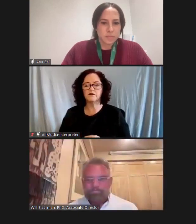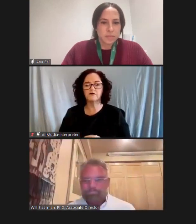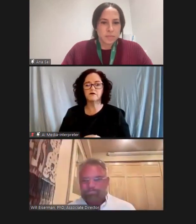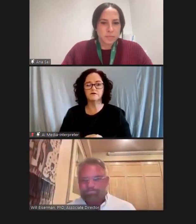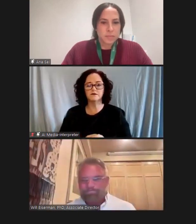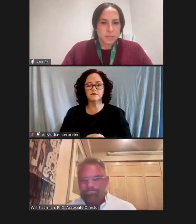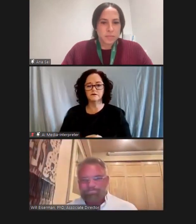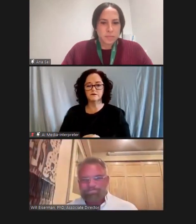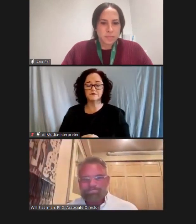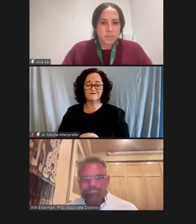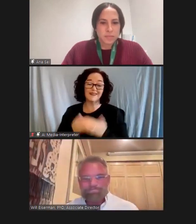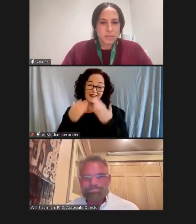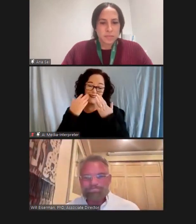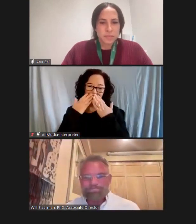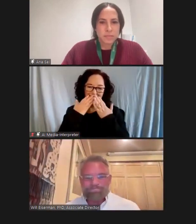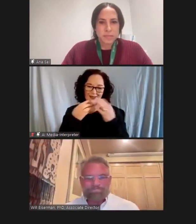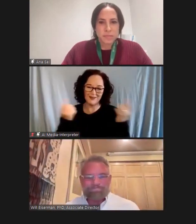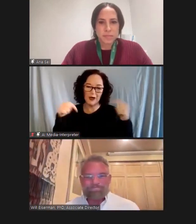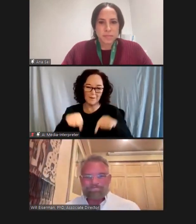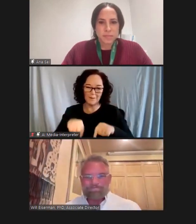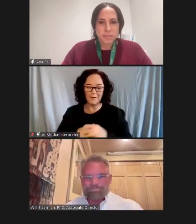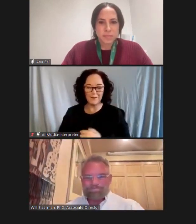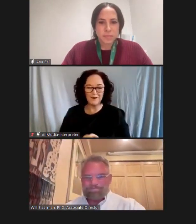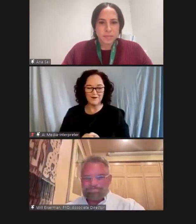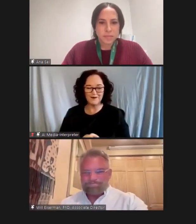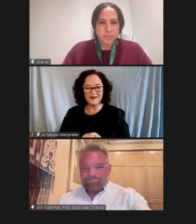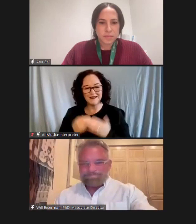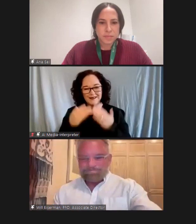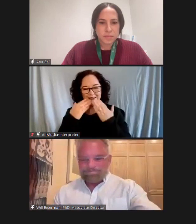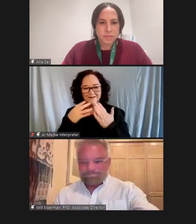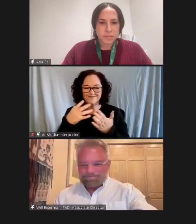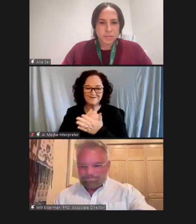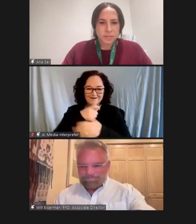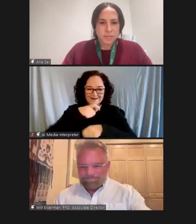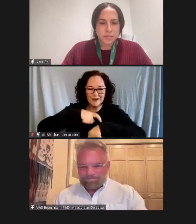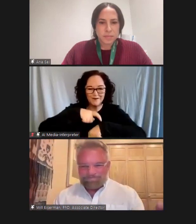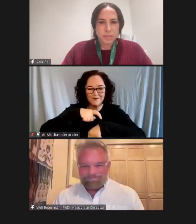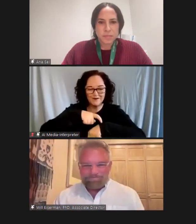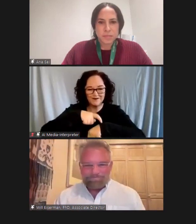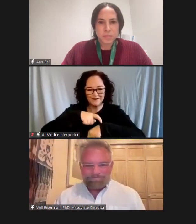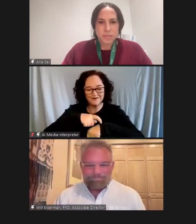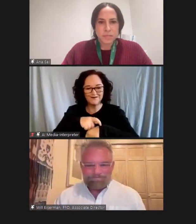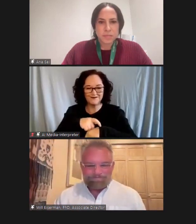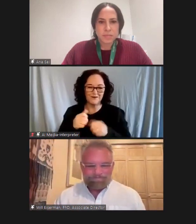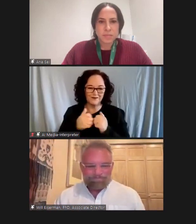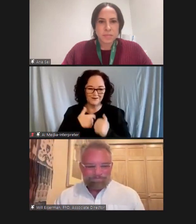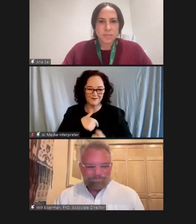you for being here we appreciate you taking the time to to be here